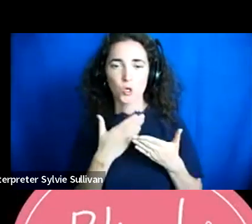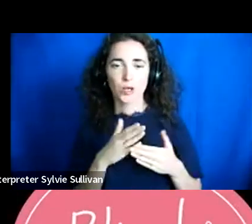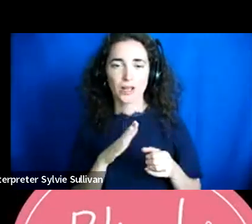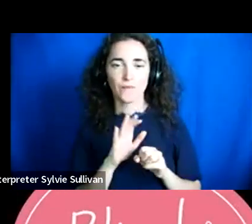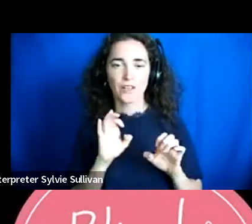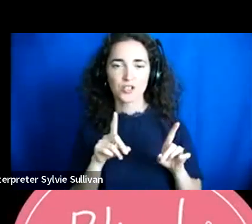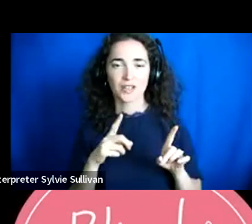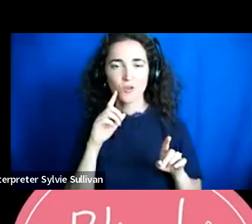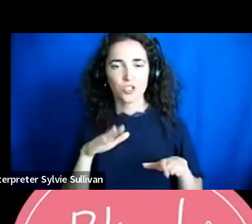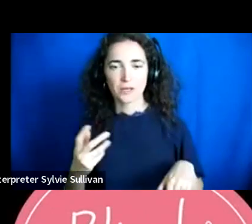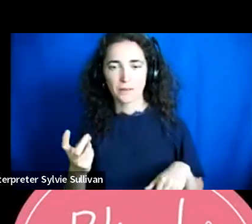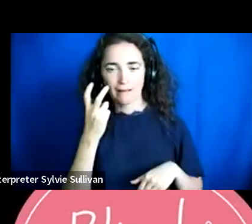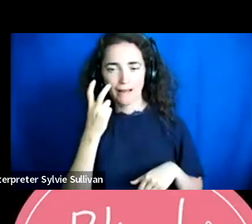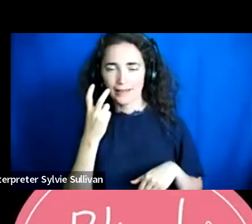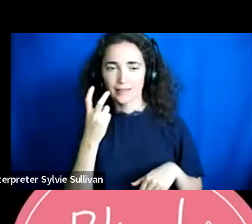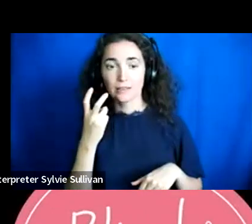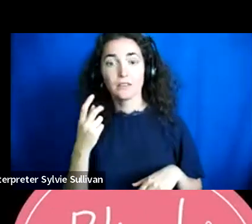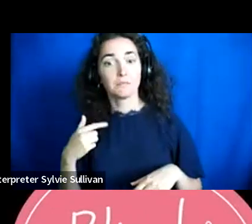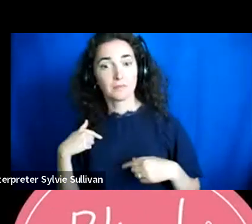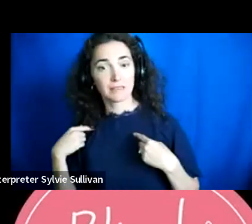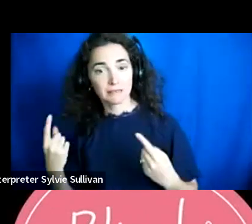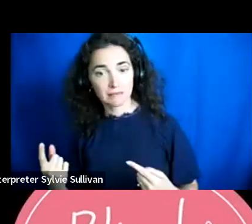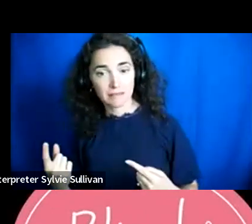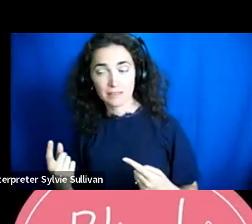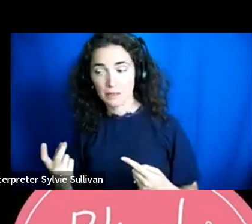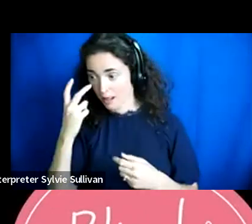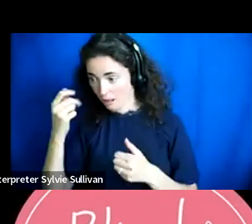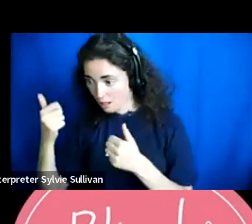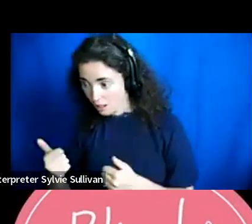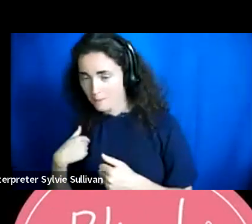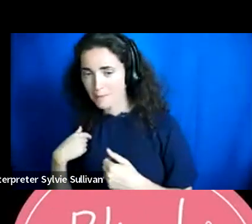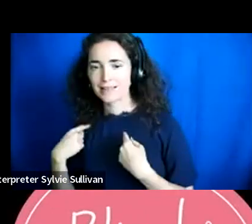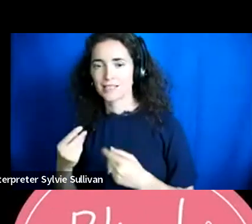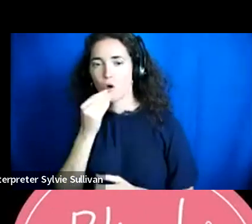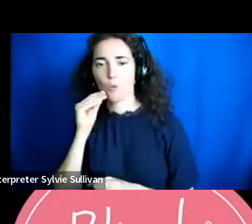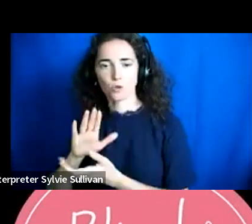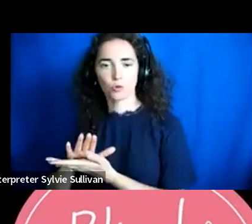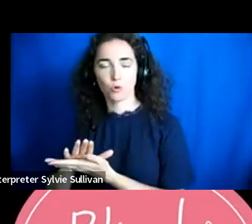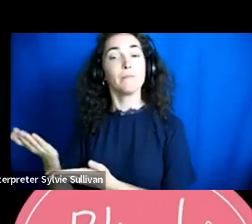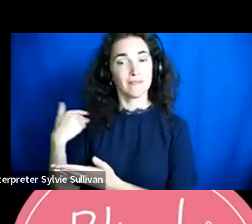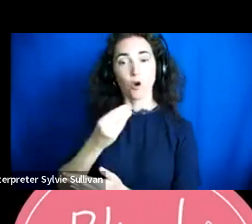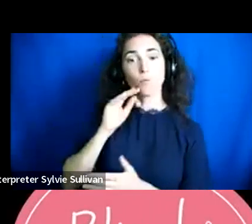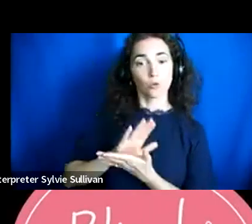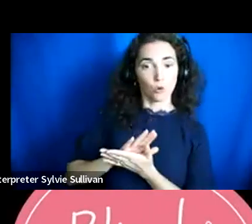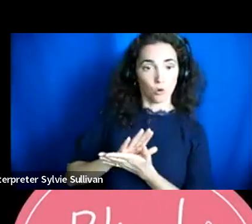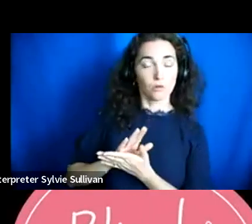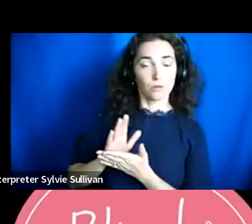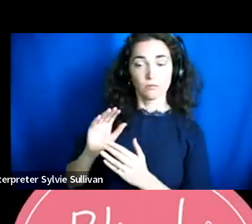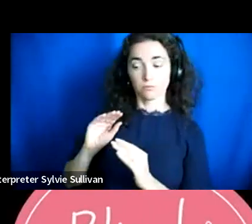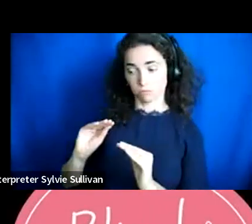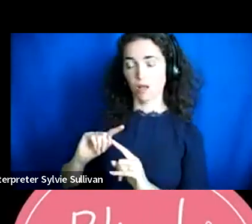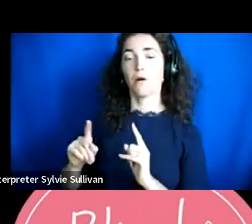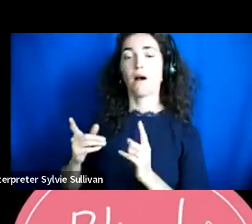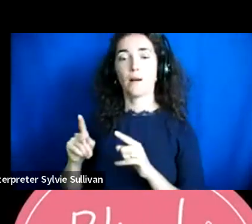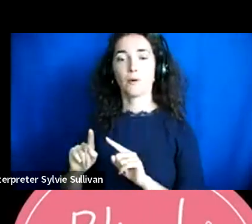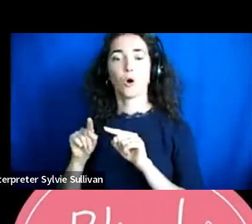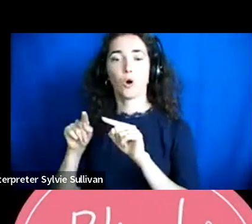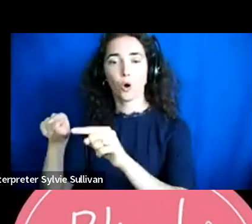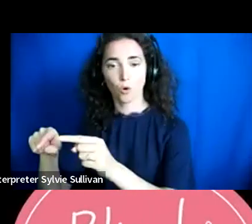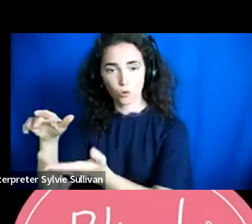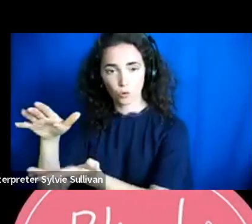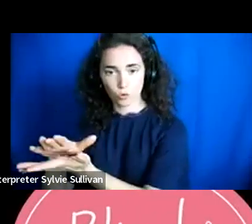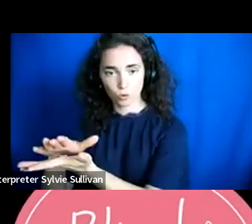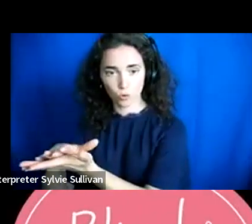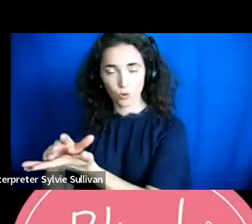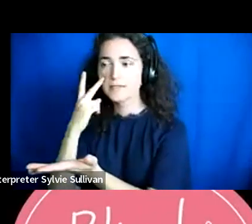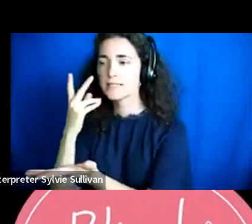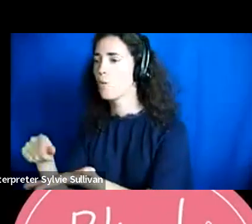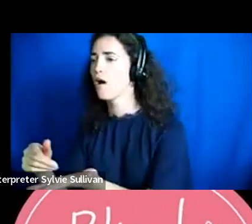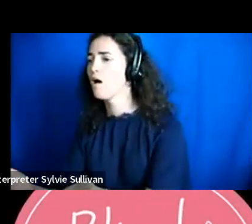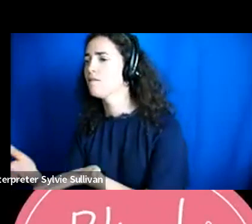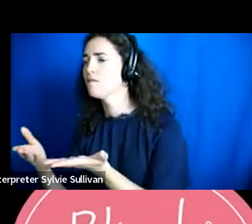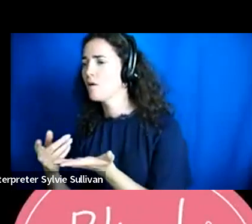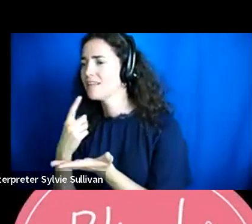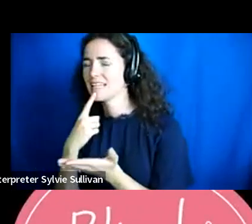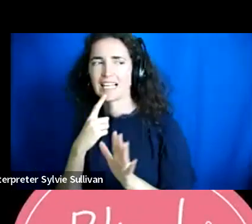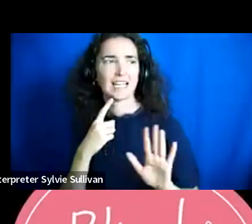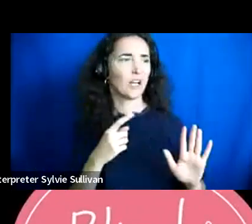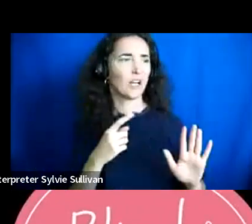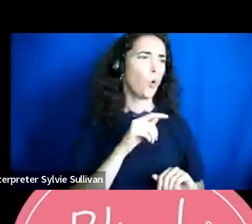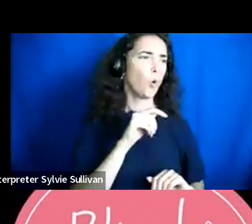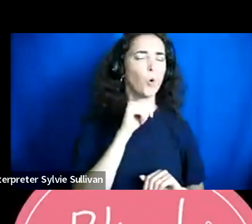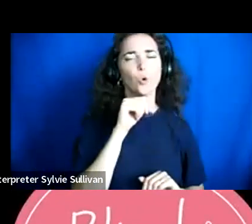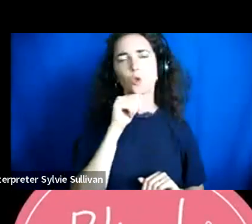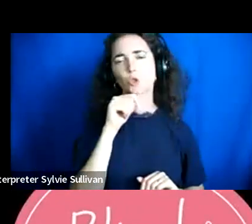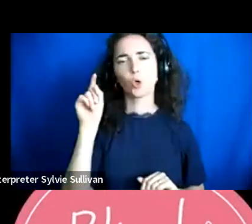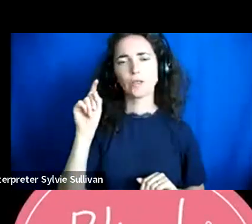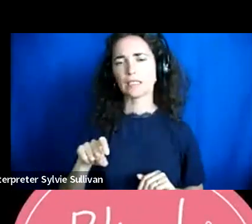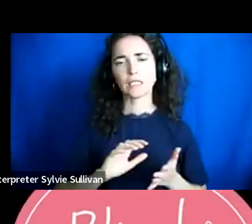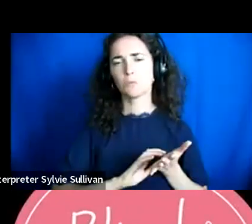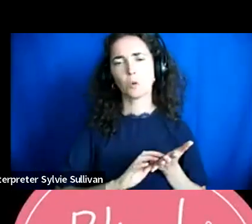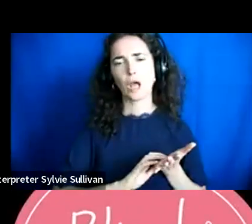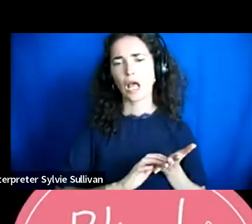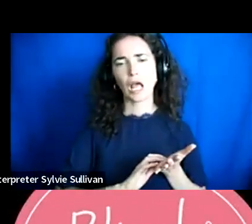I have home schooled him since he became blind I I home schooled them before, but when we went to the school to see what they were offering. they said he didn't need braille that he would be able